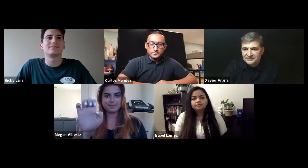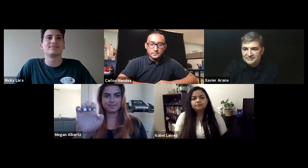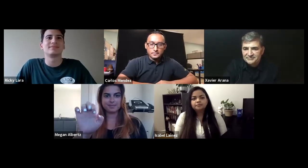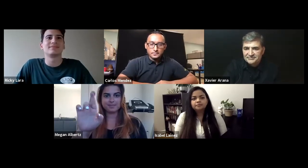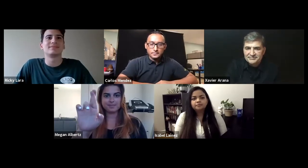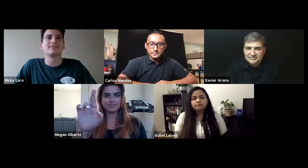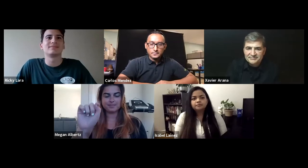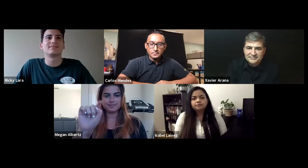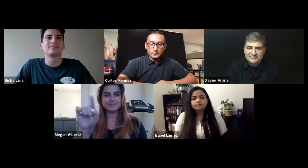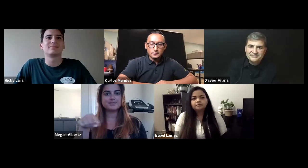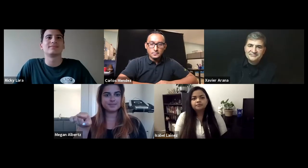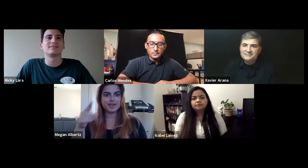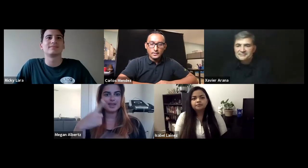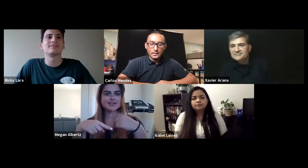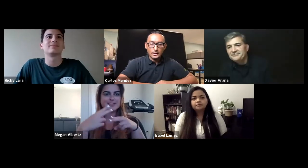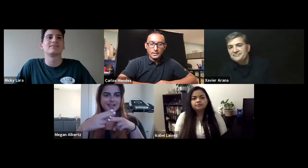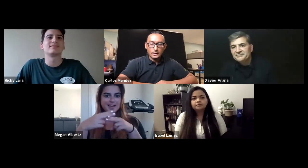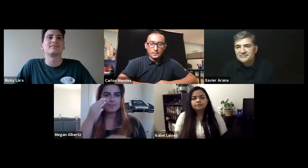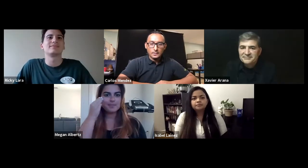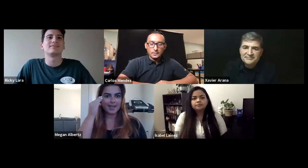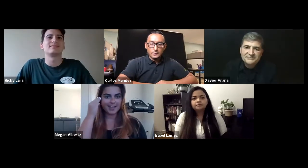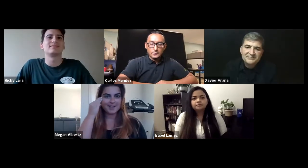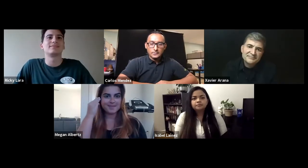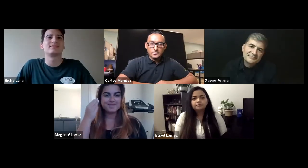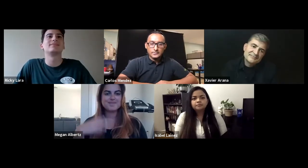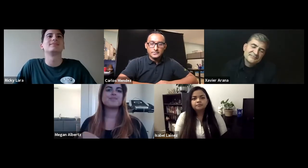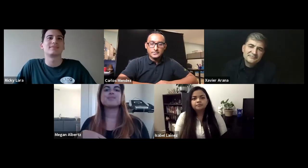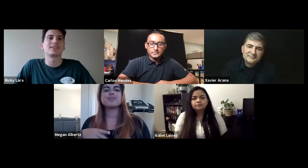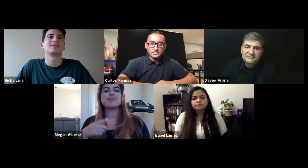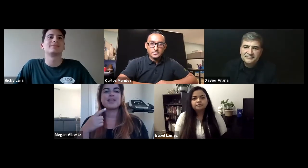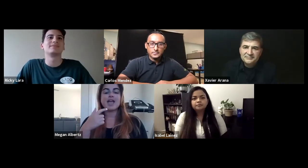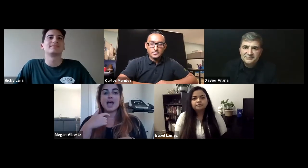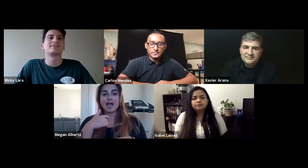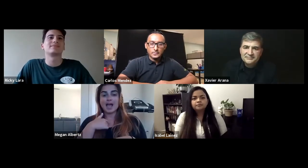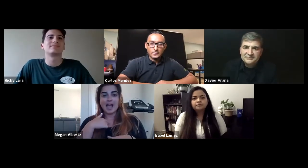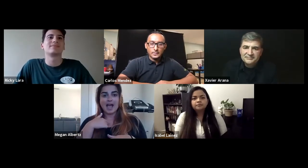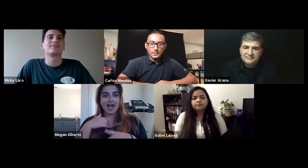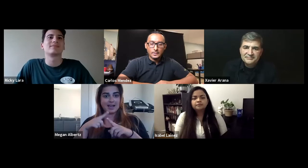Megan Albertz. That's my sign name.